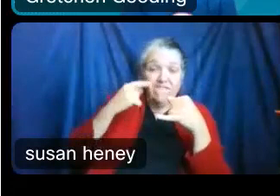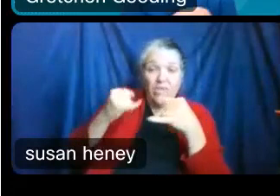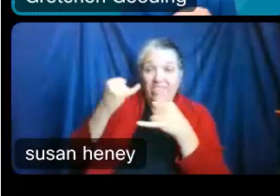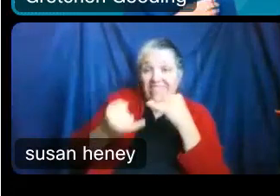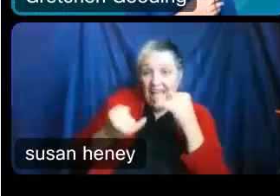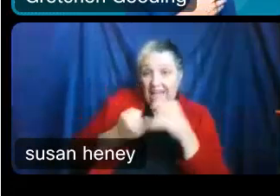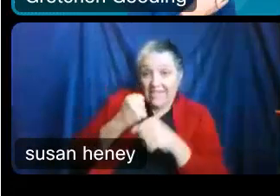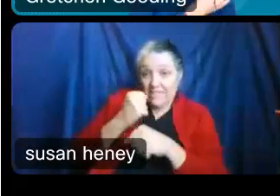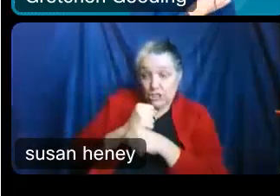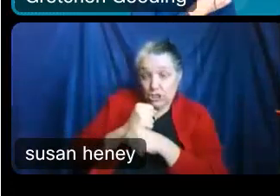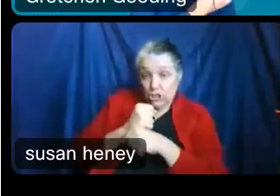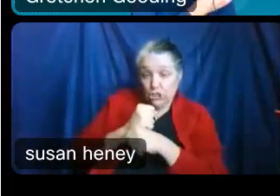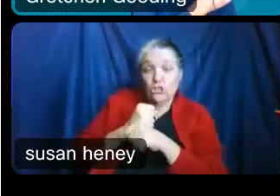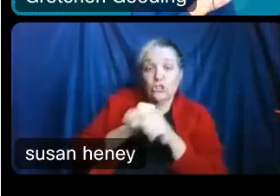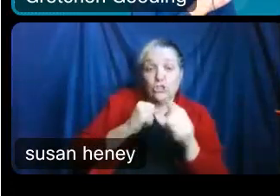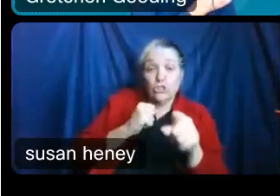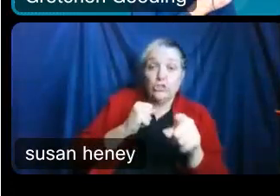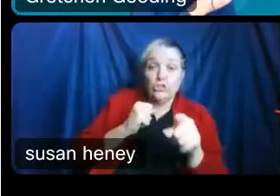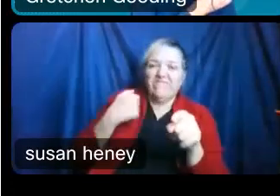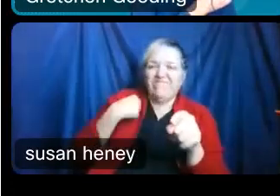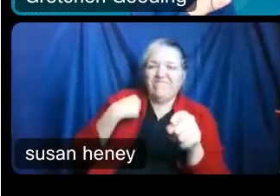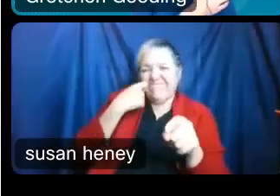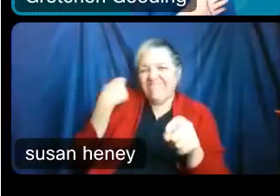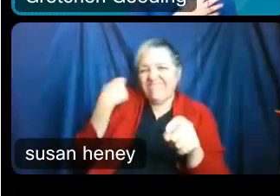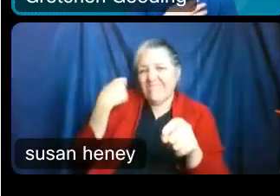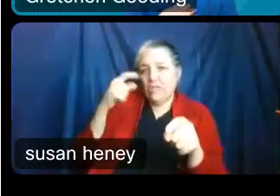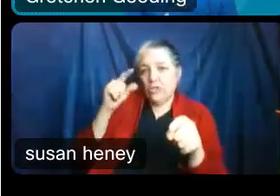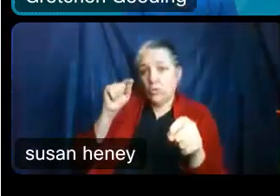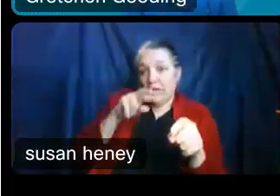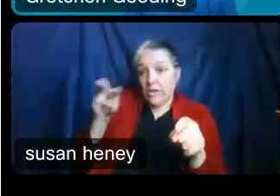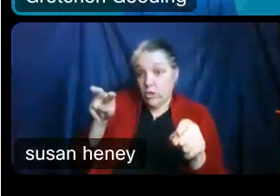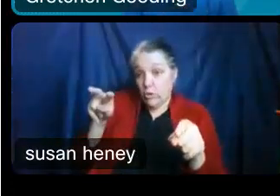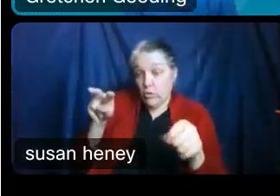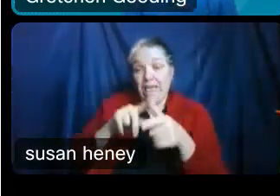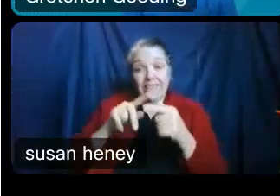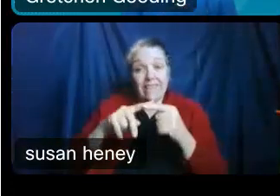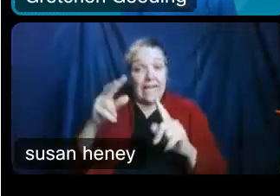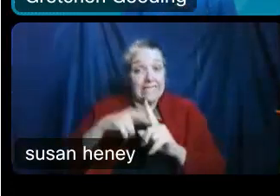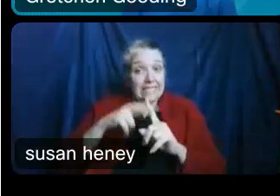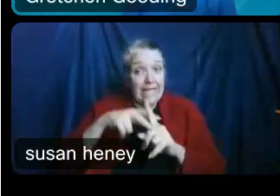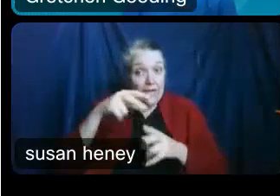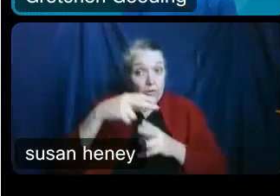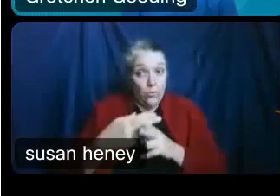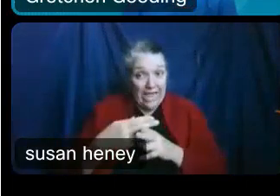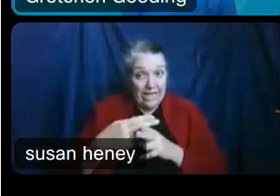in our case 2022, and then assigned appropriate weights to produce population and housing